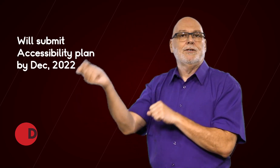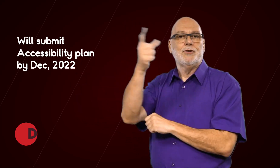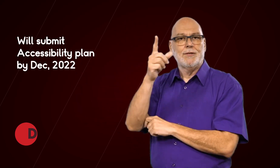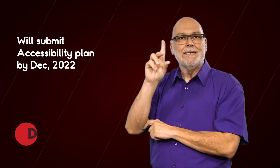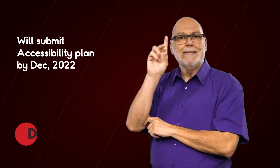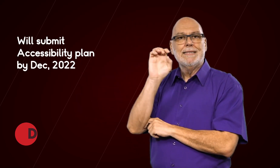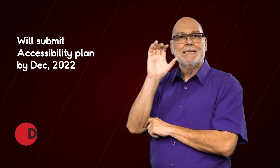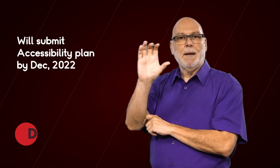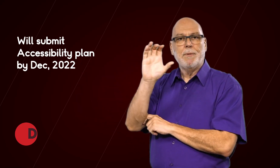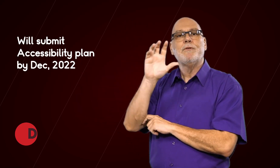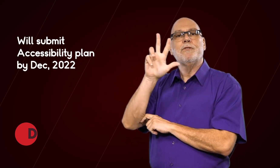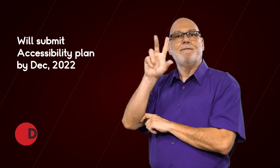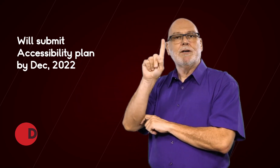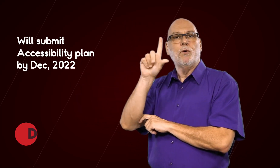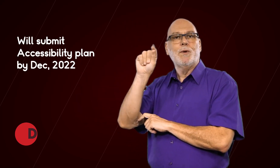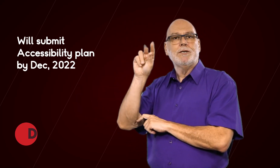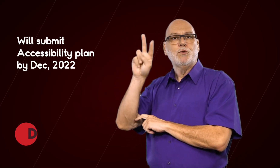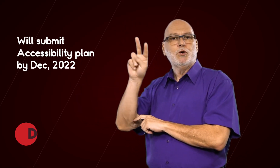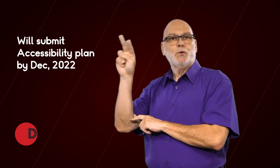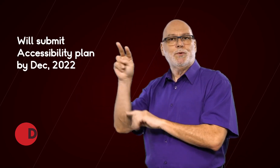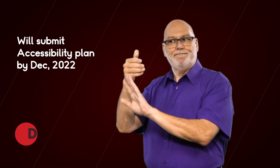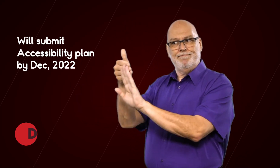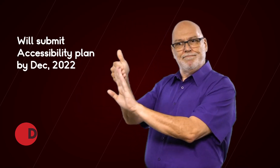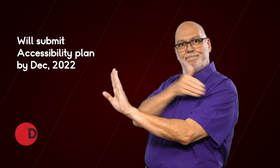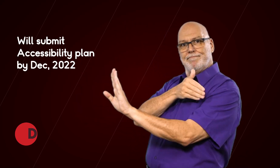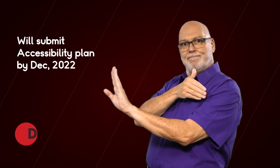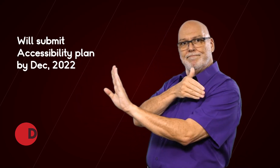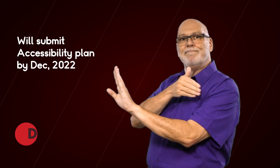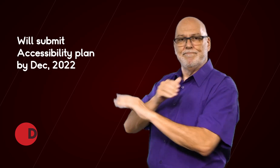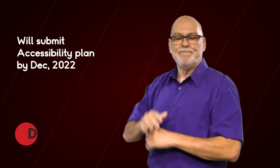the plan before December 31, 2022.